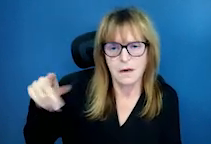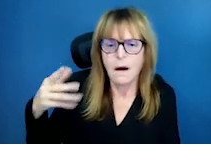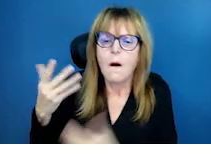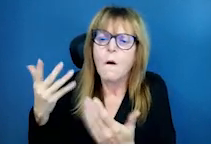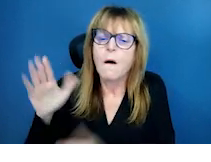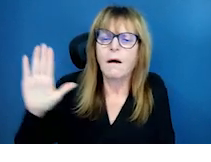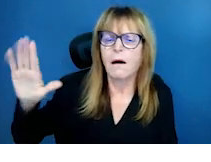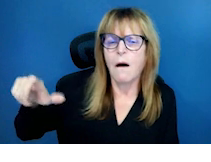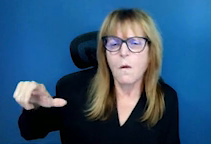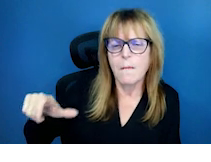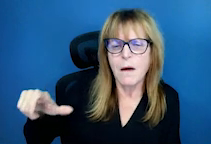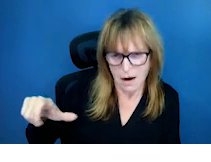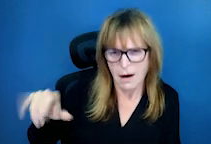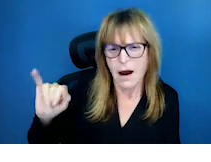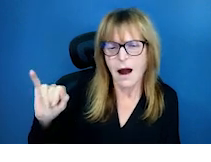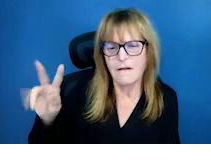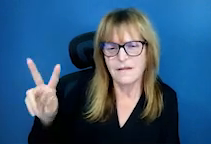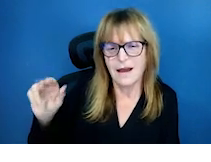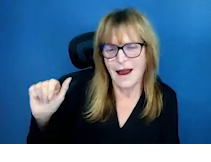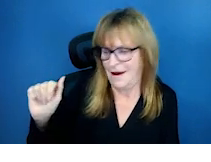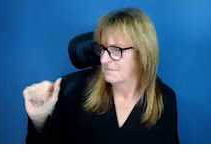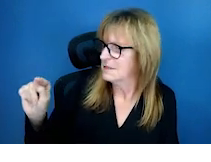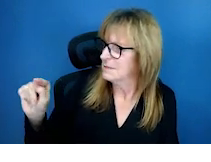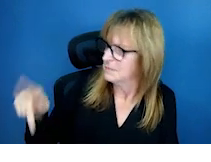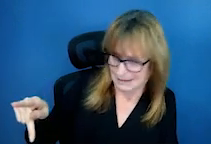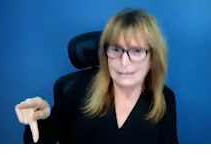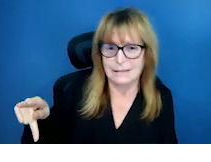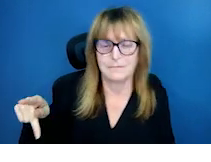You must have at least two registered and approved volunteers in your organization.